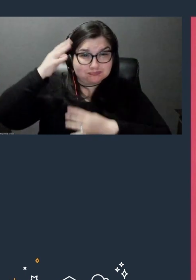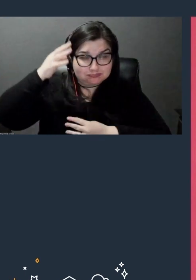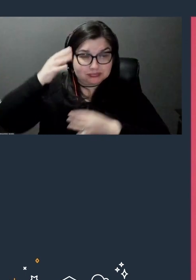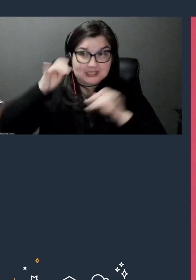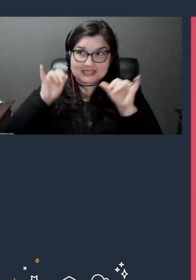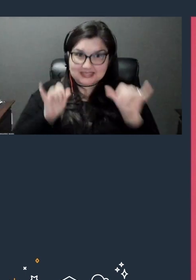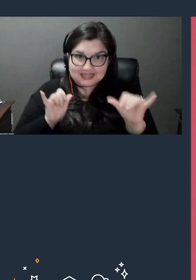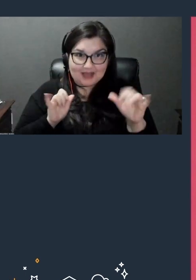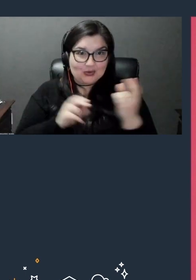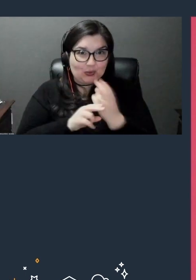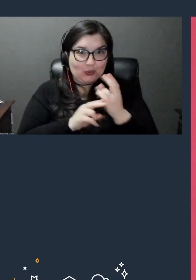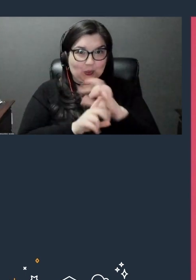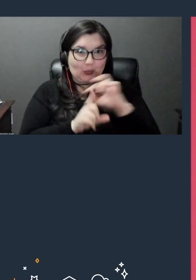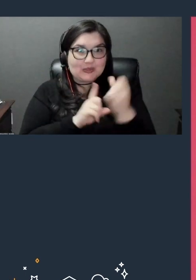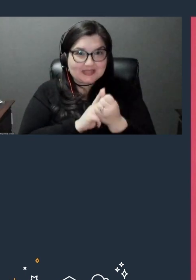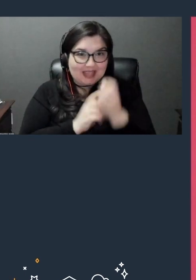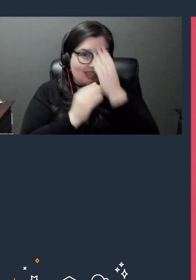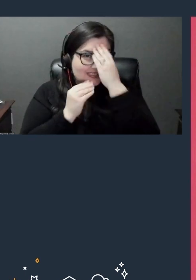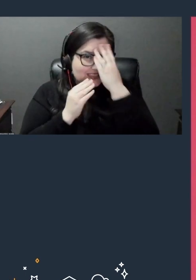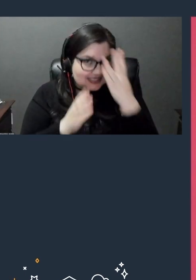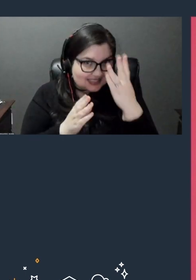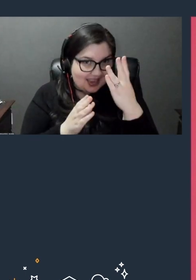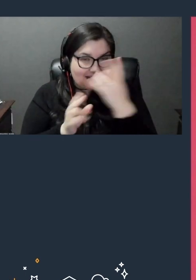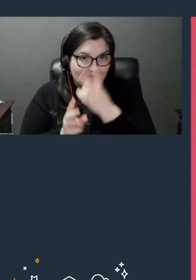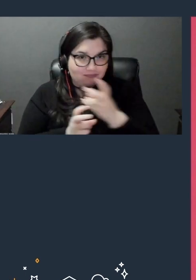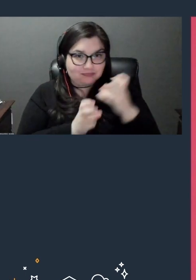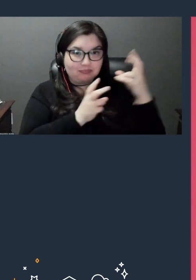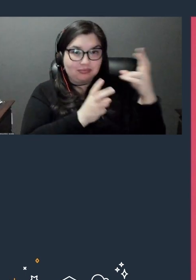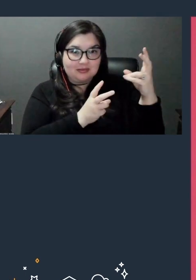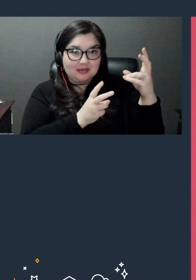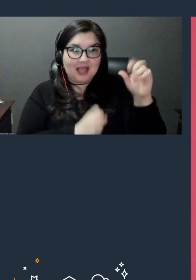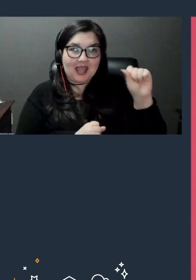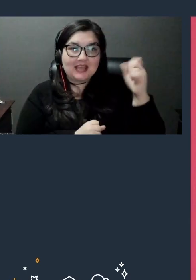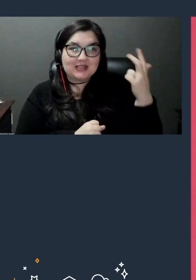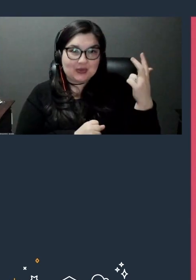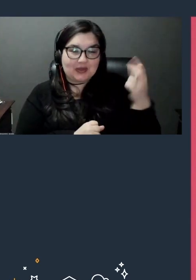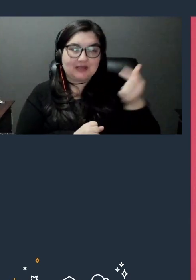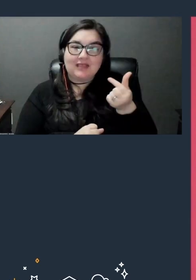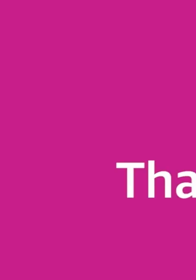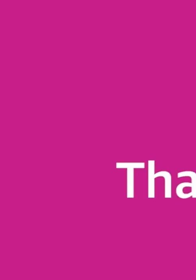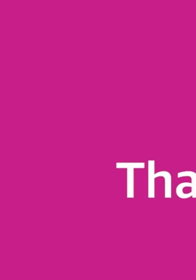where I'm gonna put data into the S3 in Glacier and I wanted to.